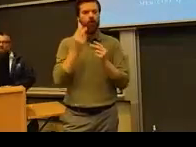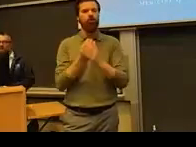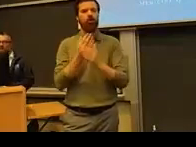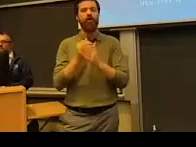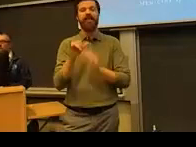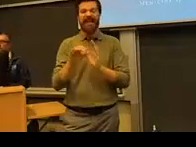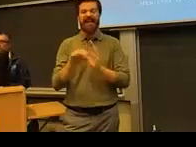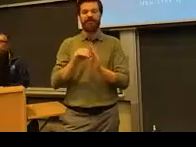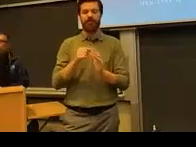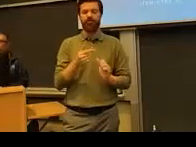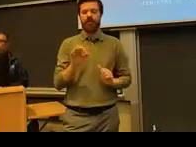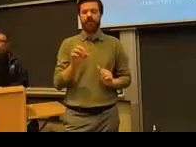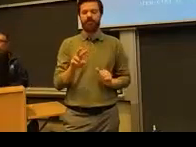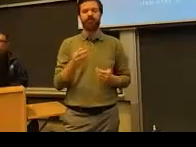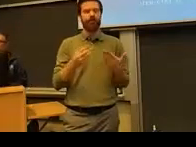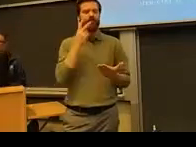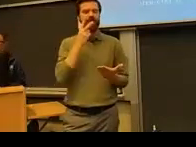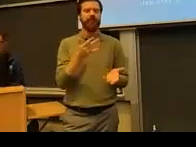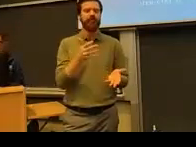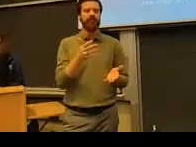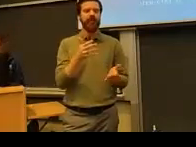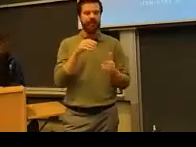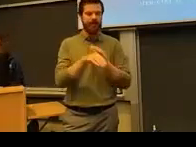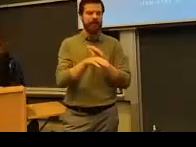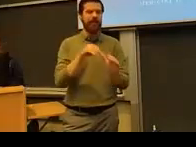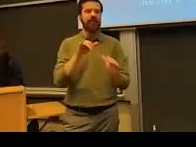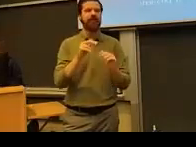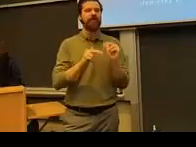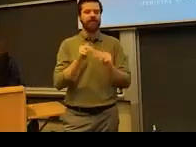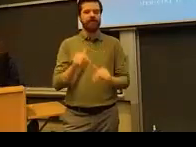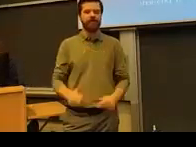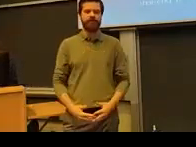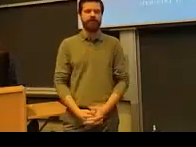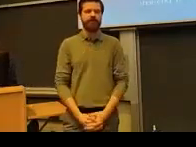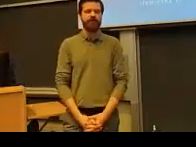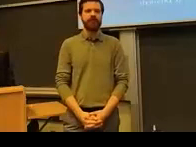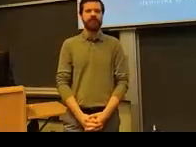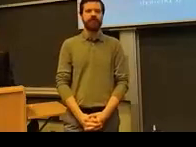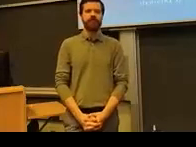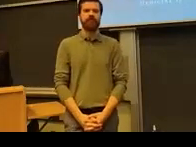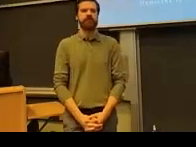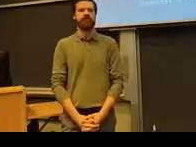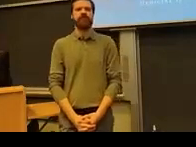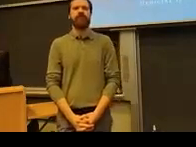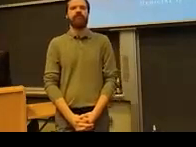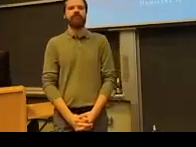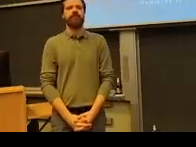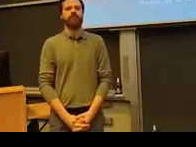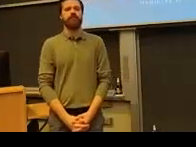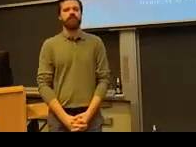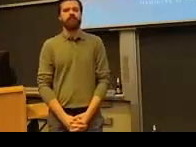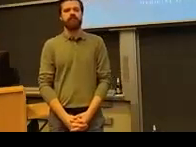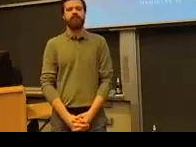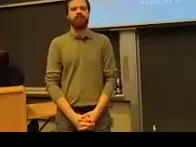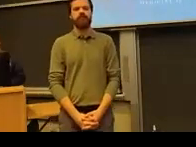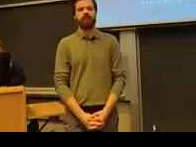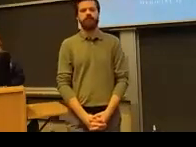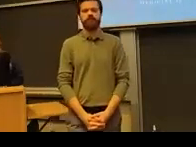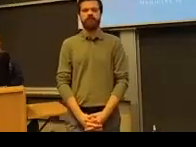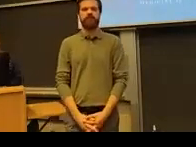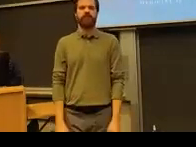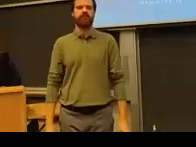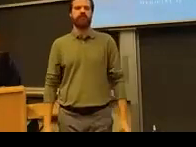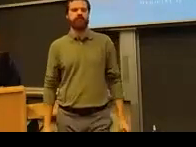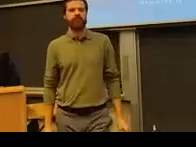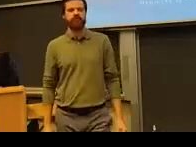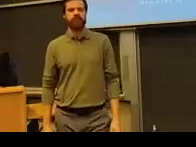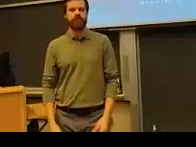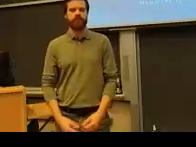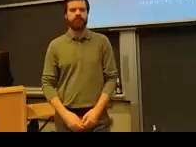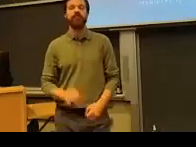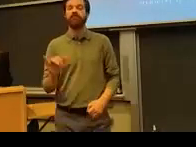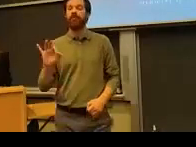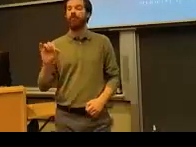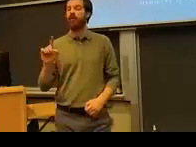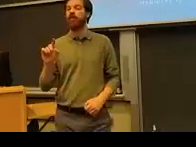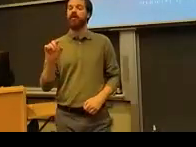many of you may have seen uh coming in or out of the building like uh our 192 sister unit we have